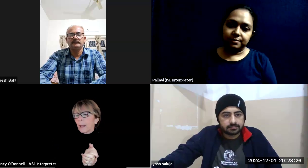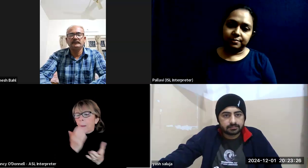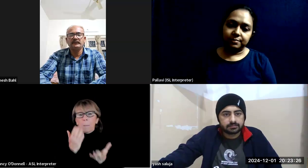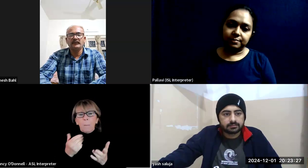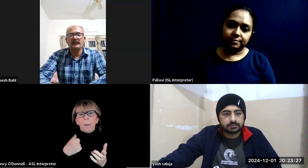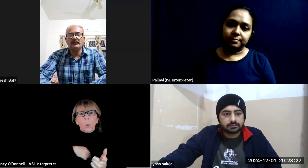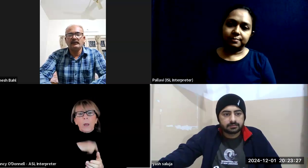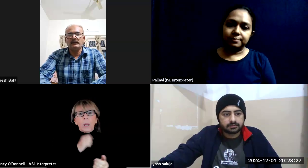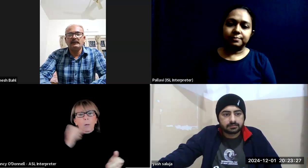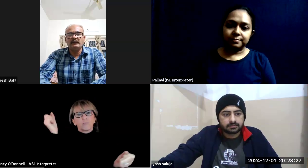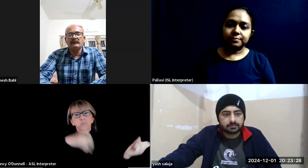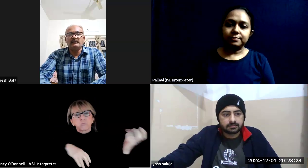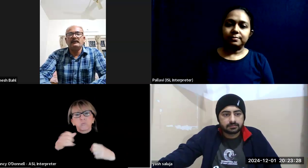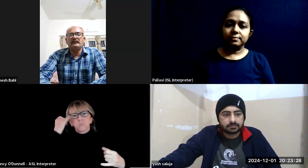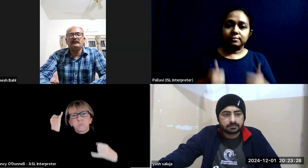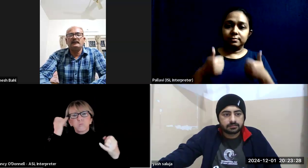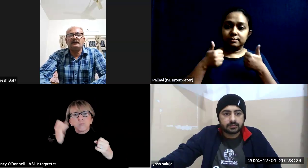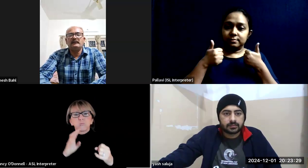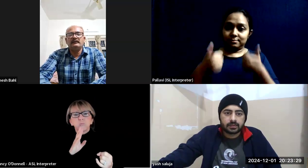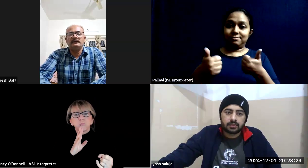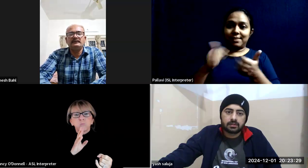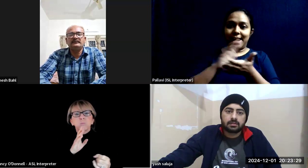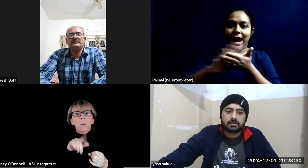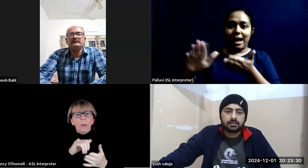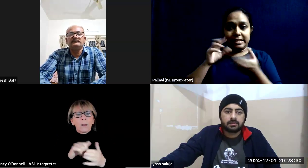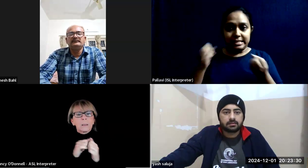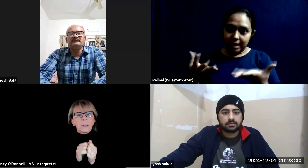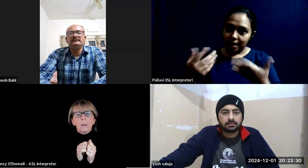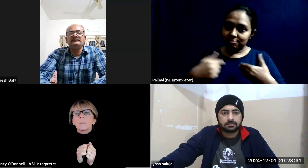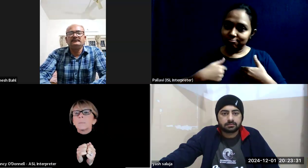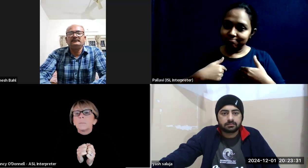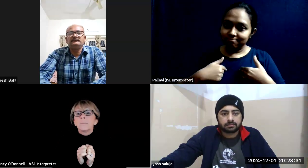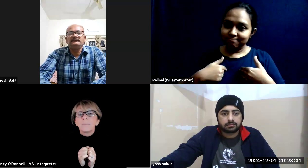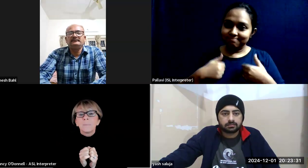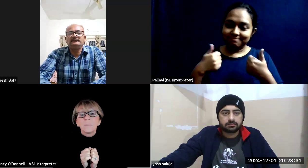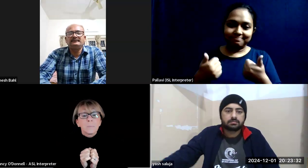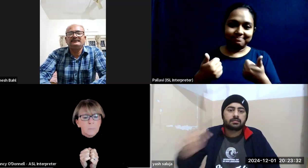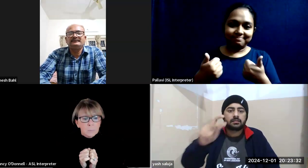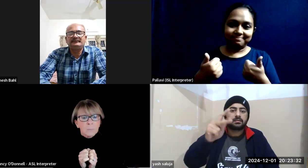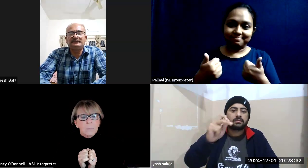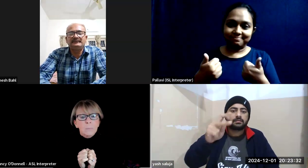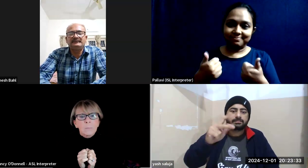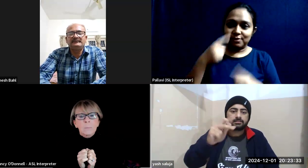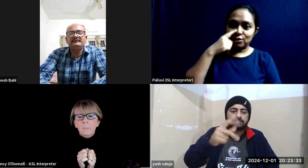[Hunny speaking] Yeah. So should I start? Geri?